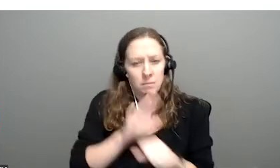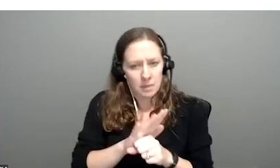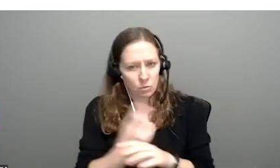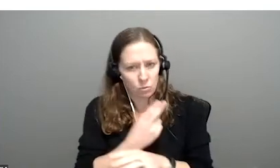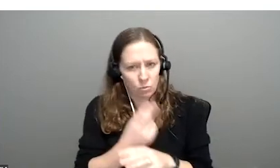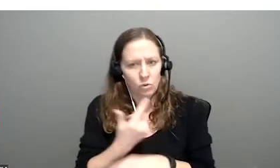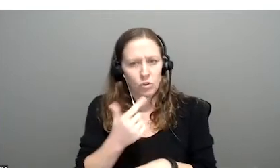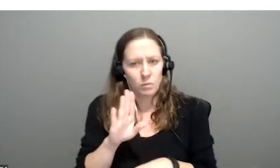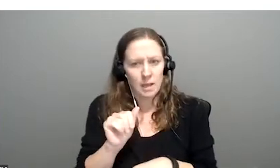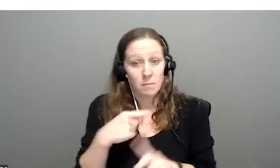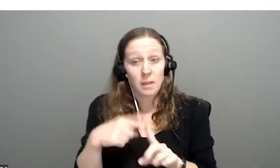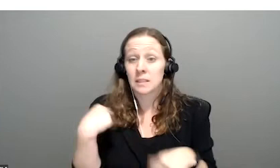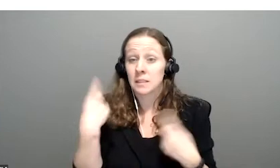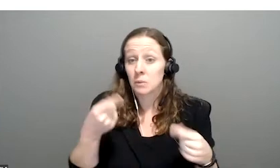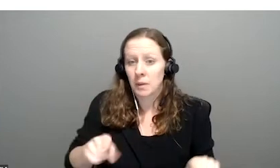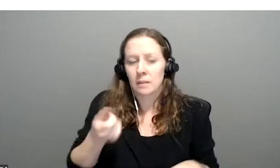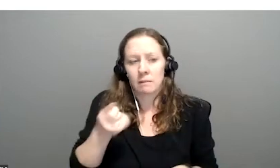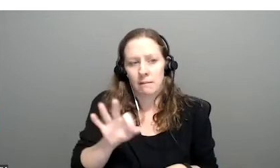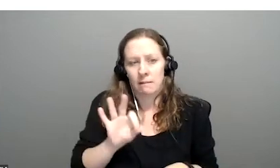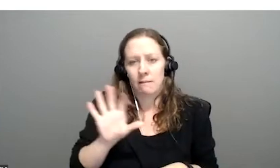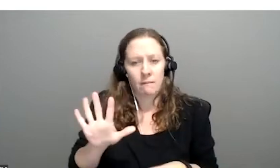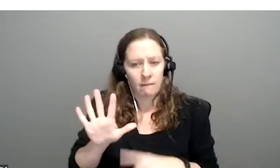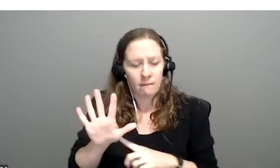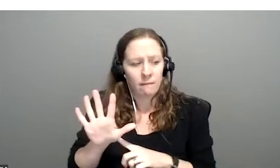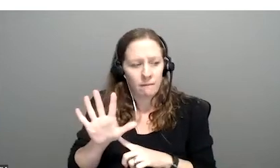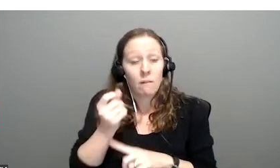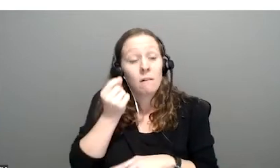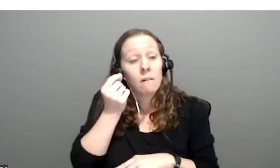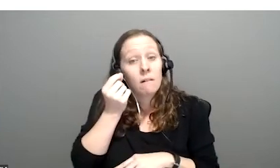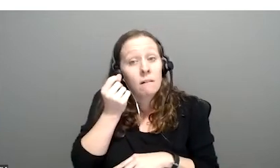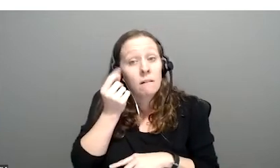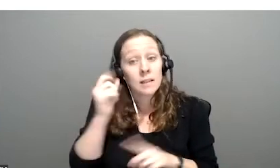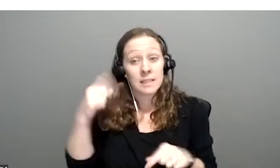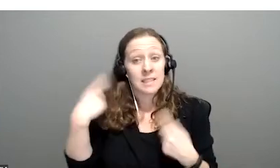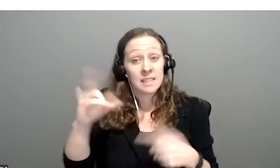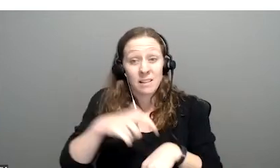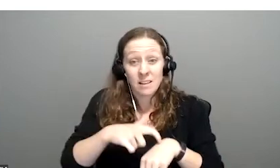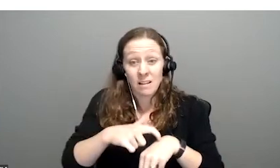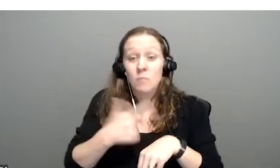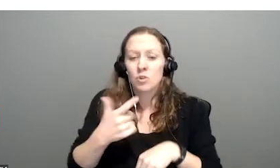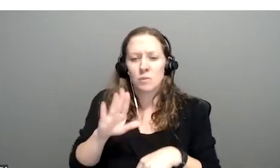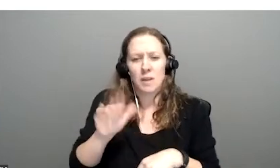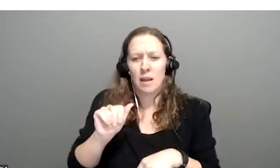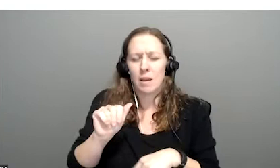GBA+ has evolved significantly since then. So, I will begin with the United Nations Fourth World